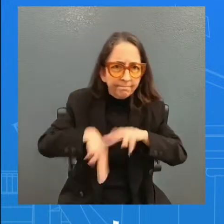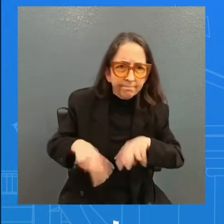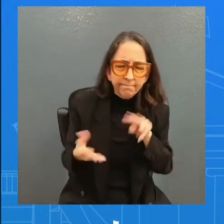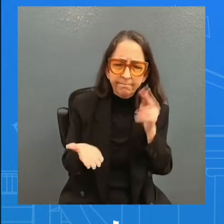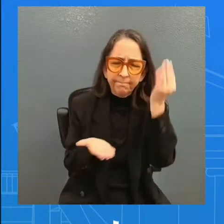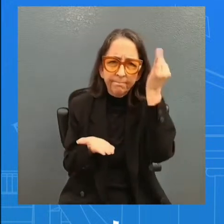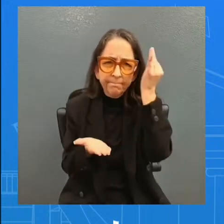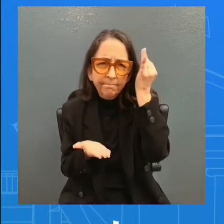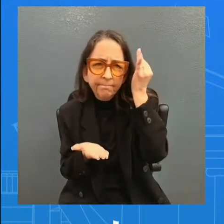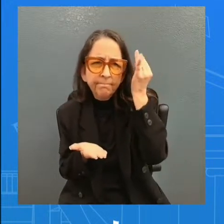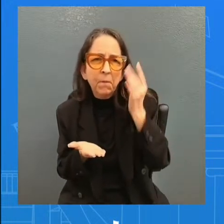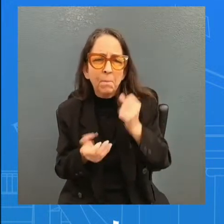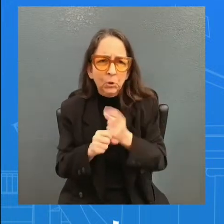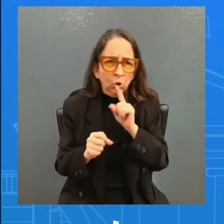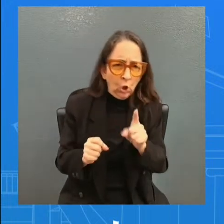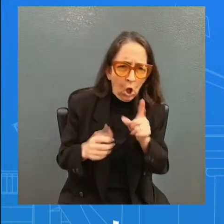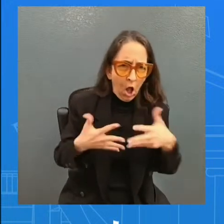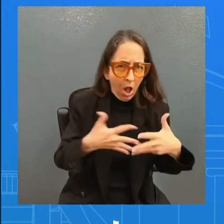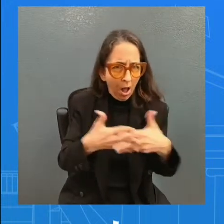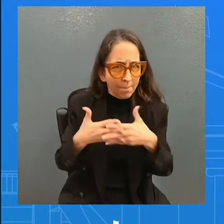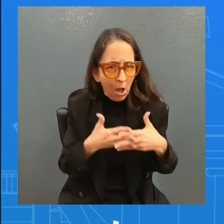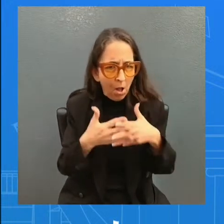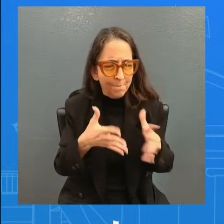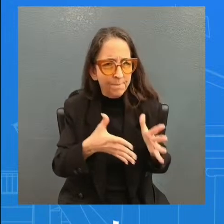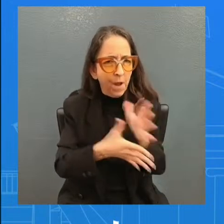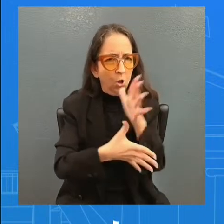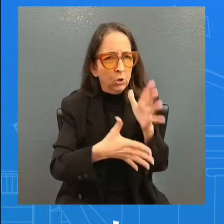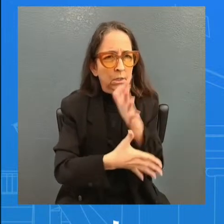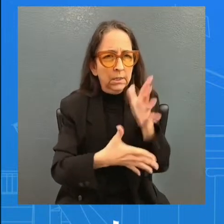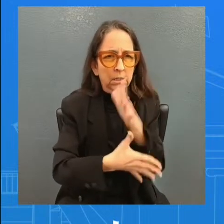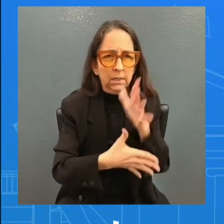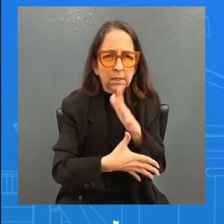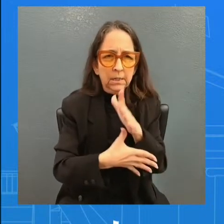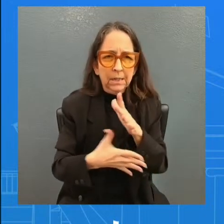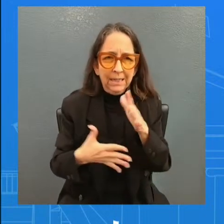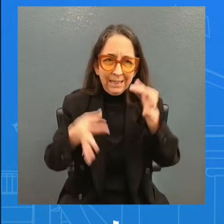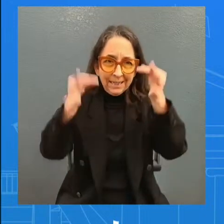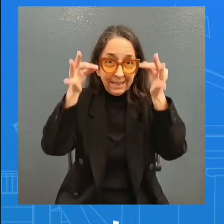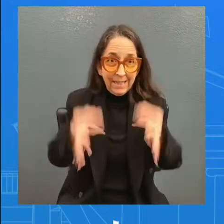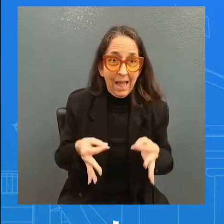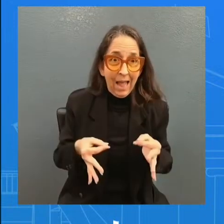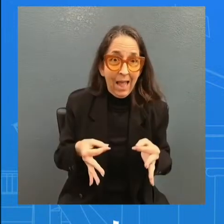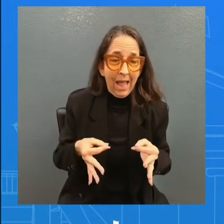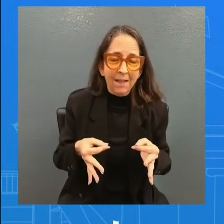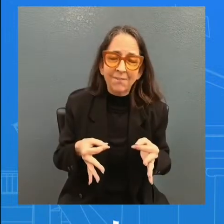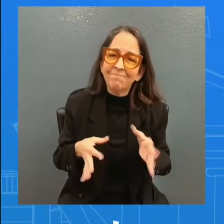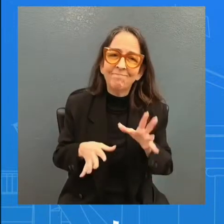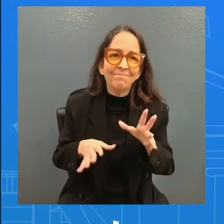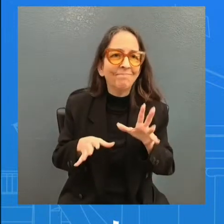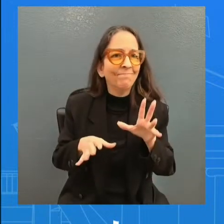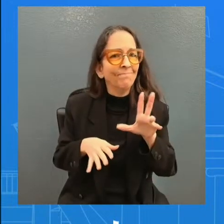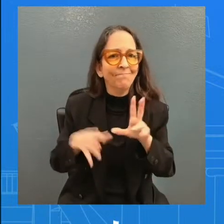And that is how you saw this decision play out from this president. And I talked about China and how they tend to distort